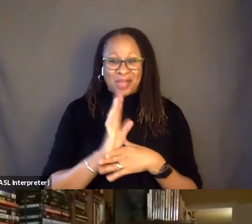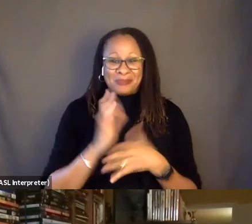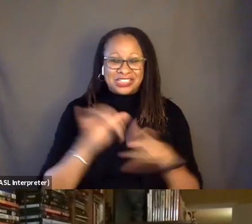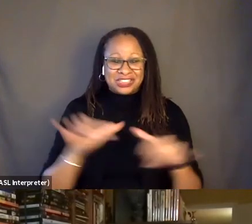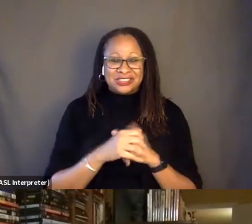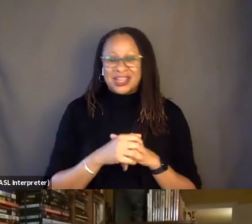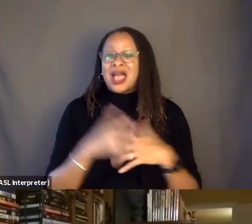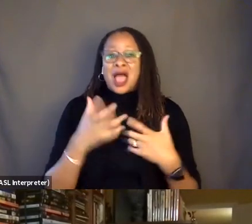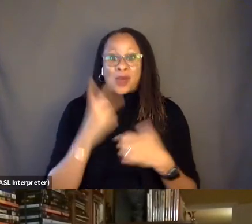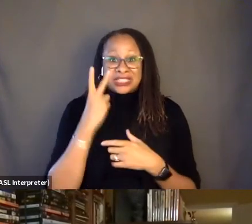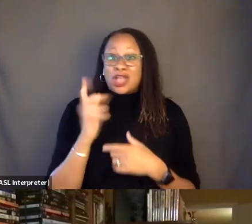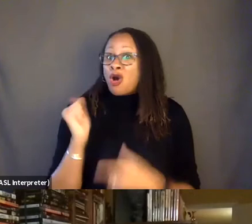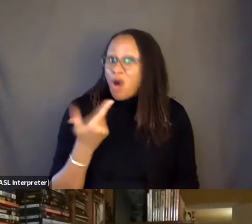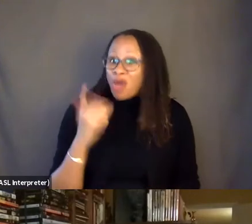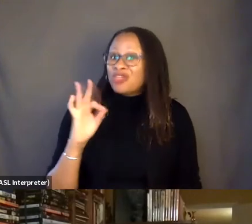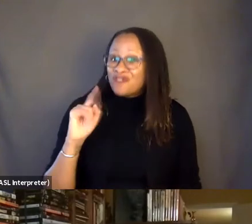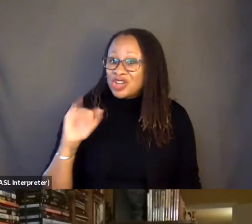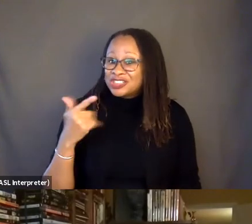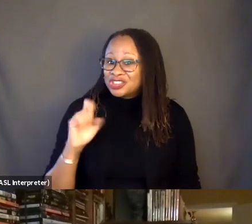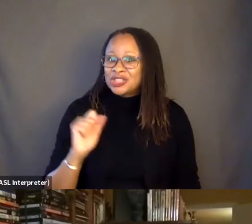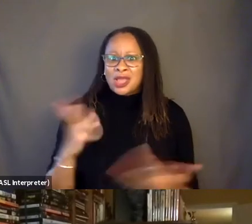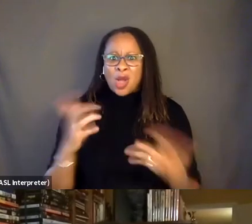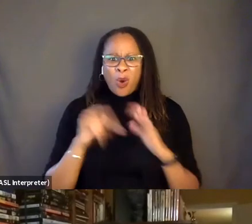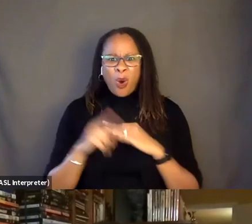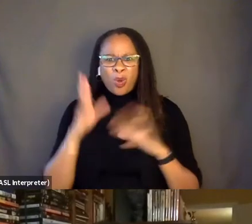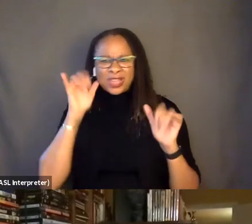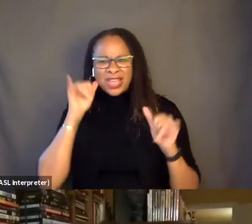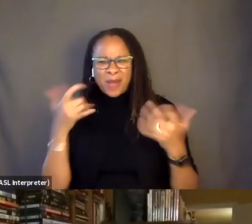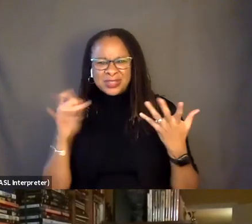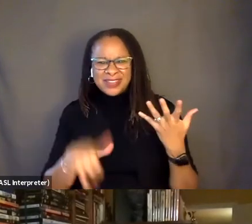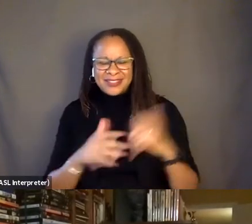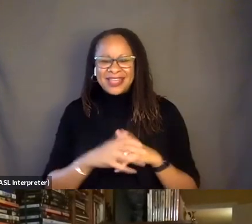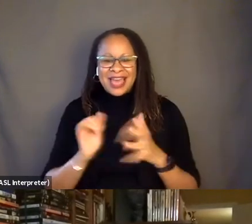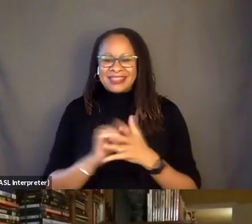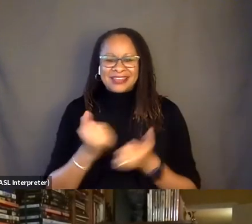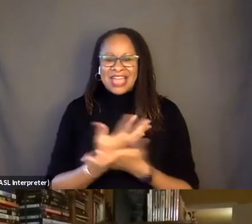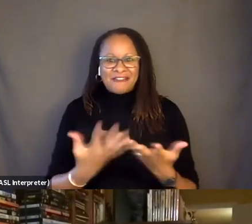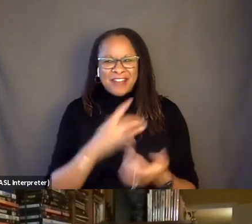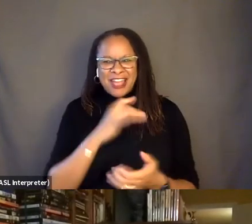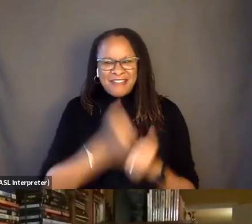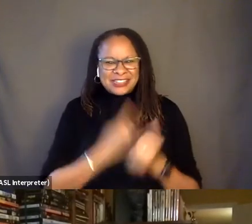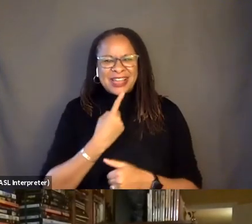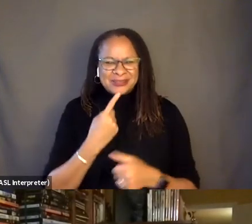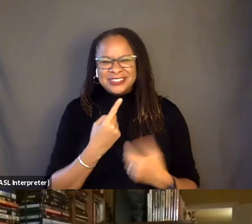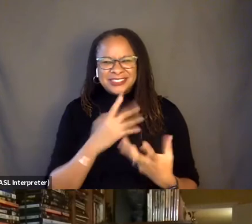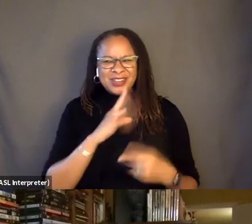I want to watch all the footage and then like go, "Holy cow!" But anyway, sorry, every time she talks about the film, I just go- - She wants to see,